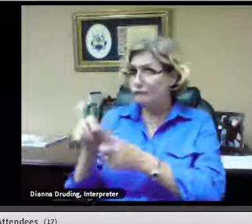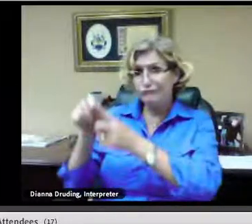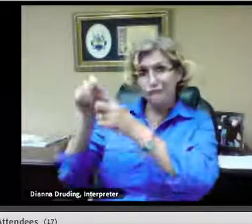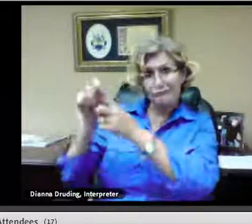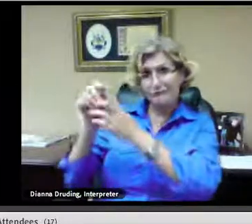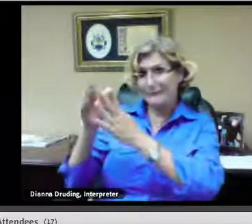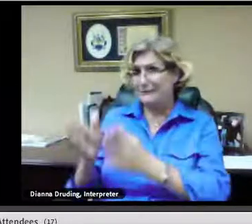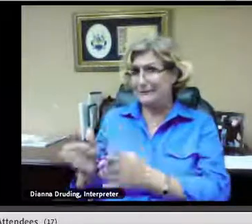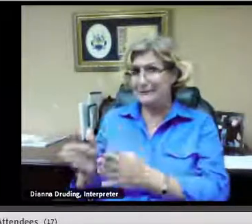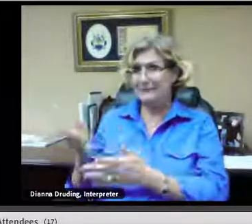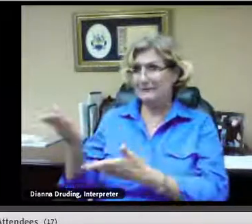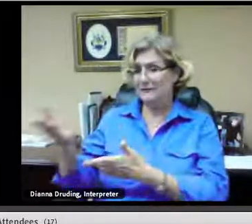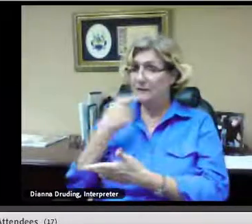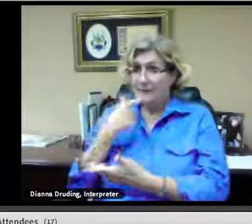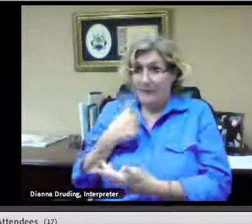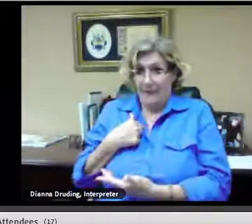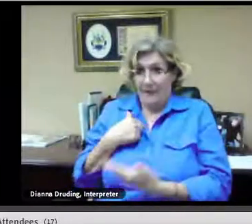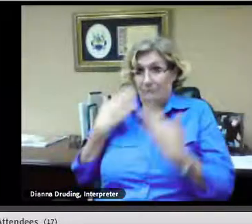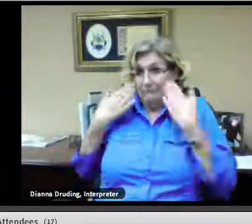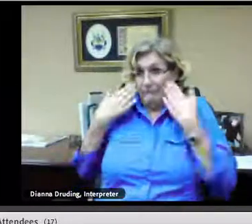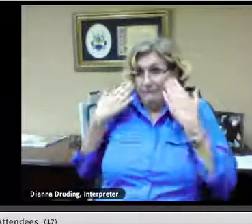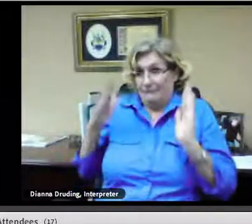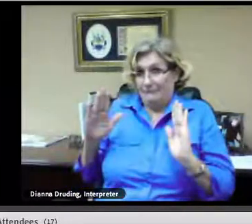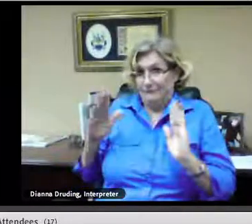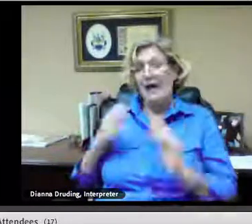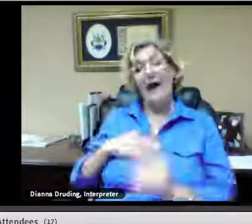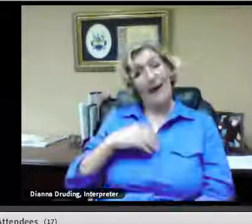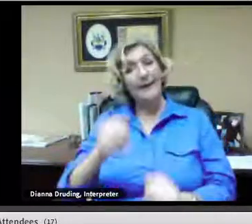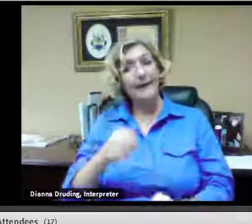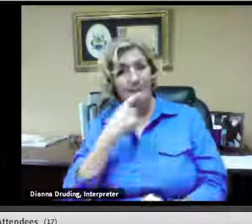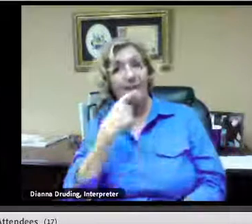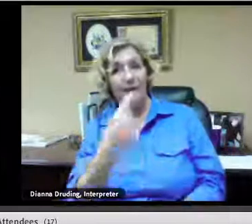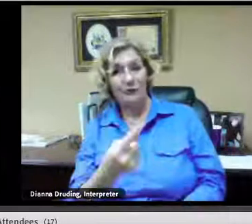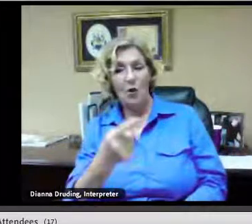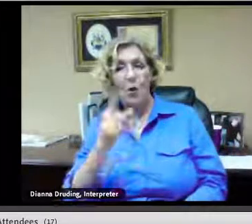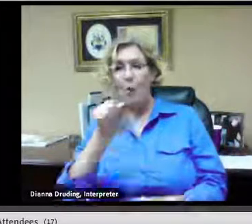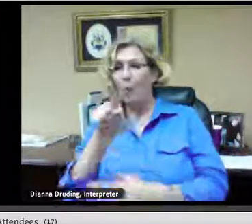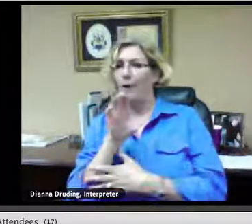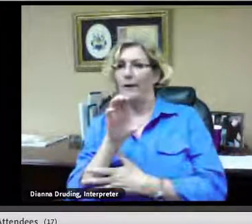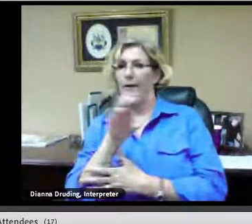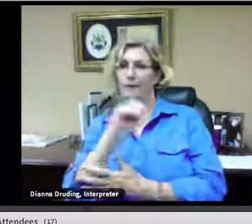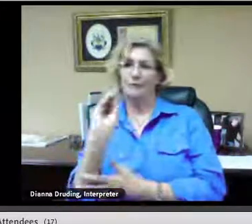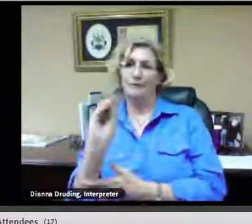But I can tell you, 100% wrong, totally off base. Talen is 32.